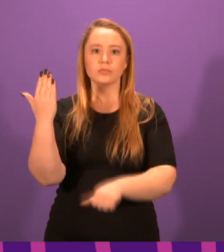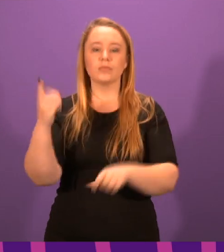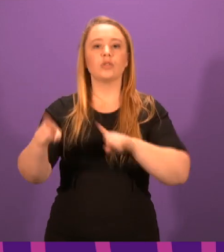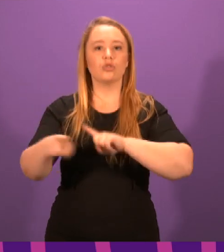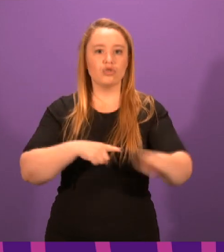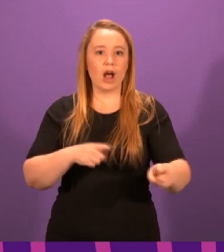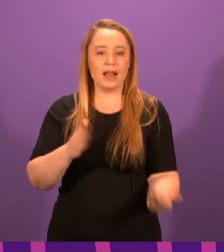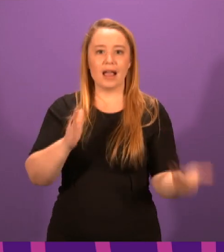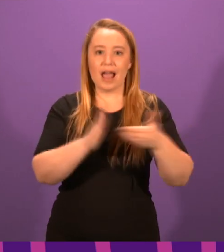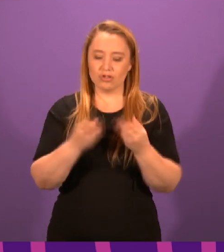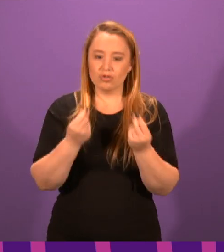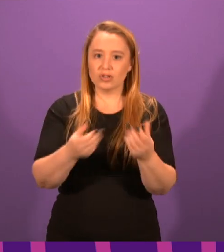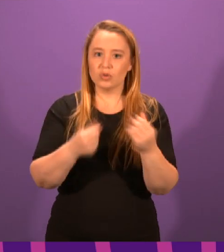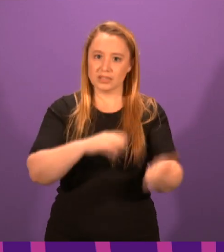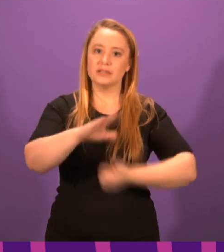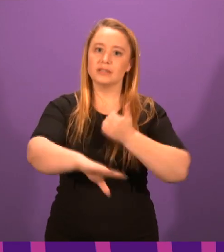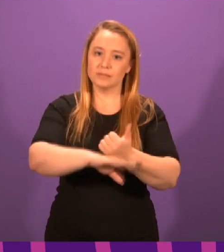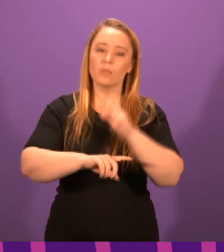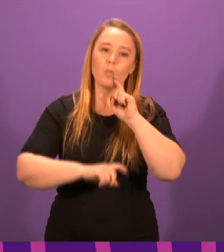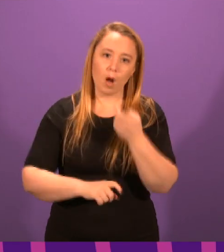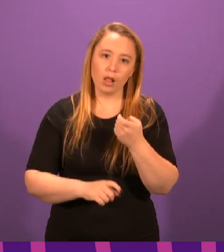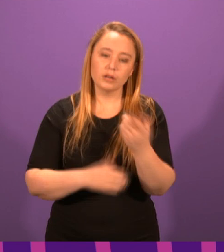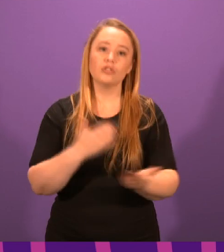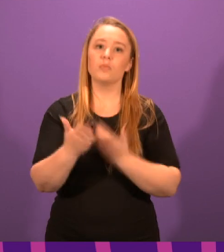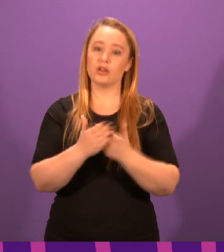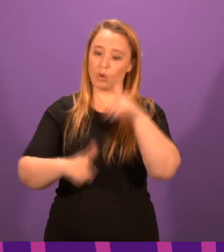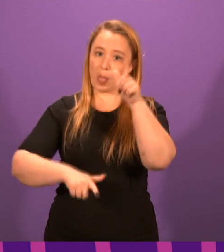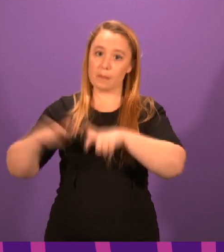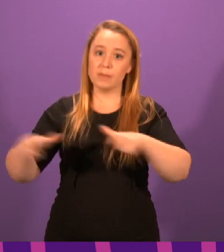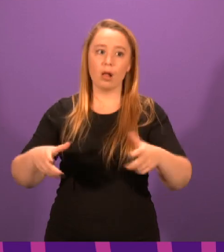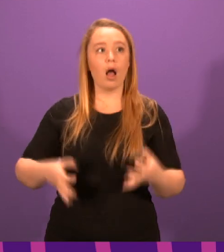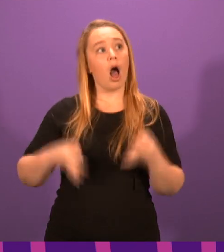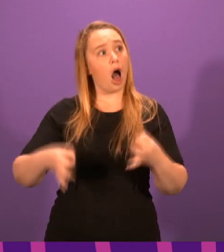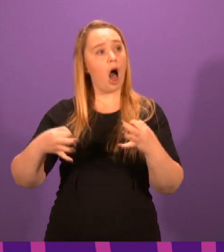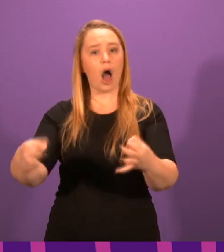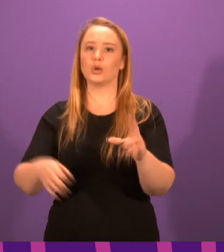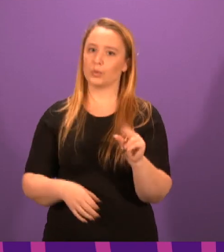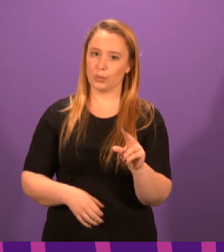as many additional resources as we can to ensure that people do not wait longer than they have to.